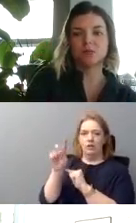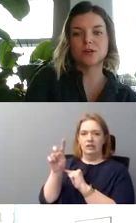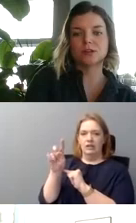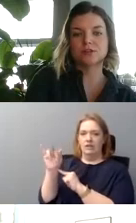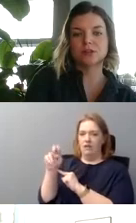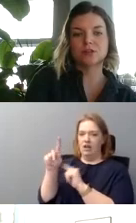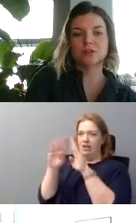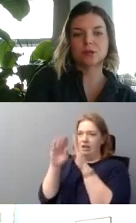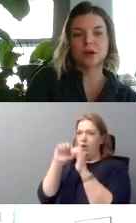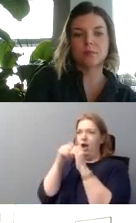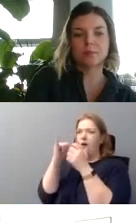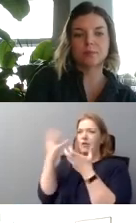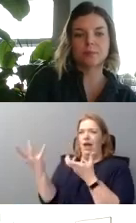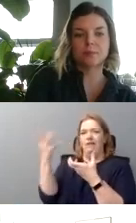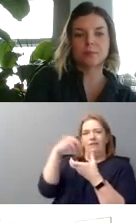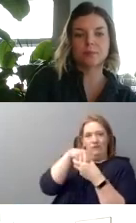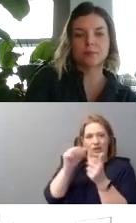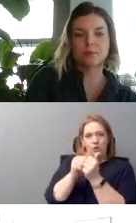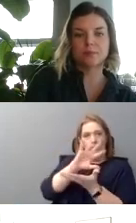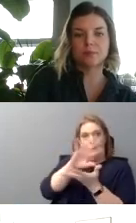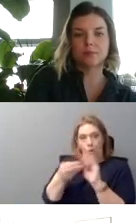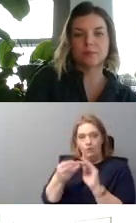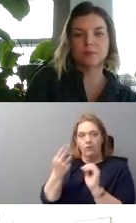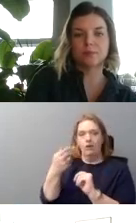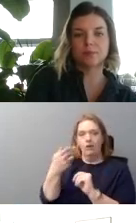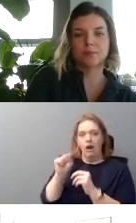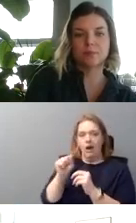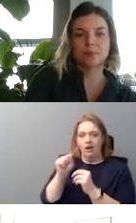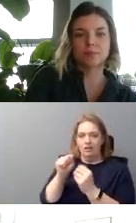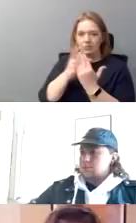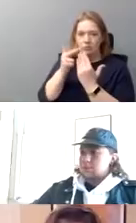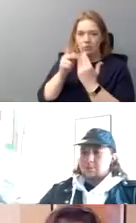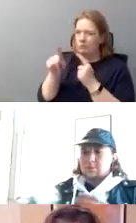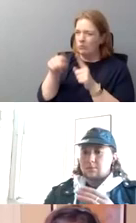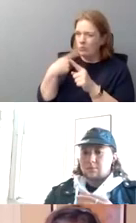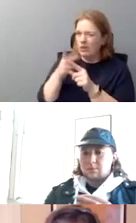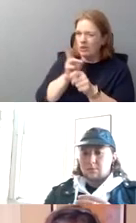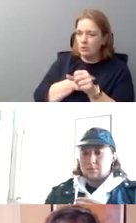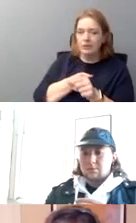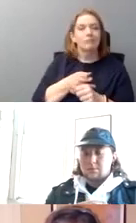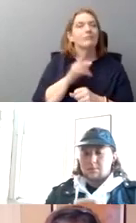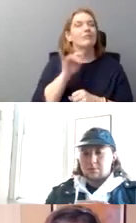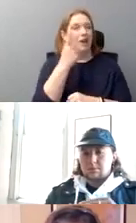and when did it join the program. V: So, it is one of the newer sites in